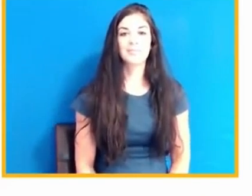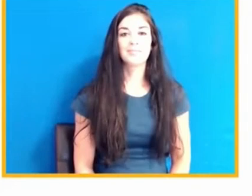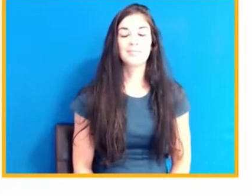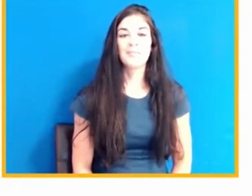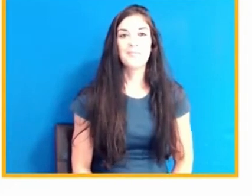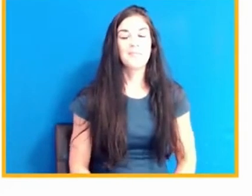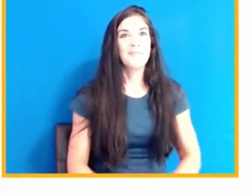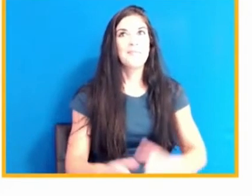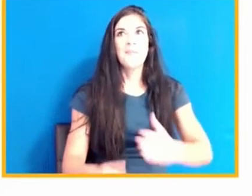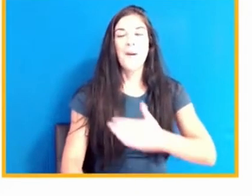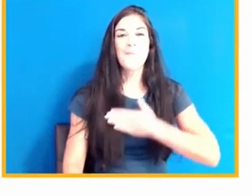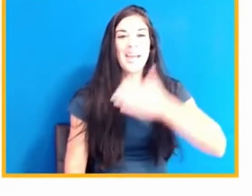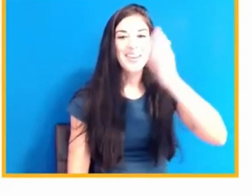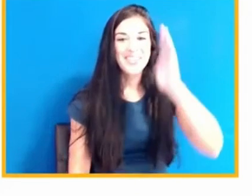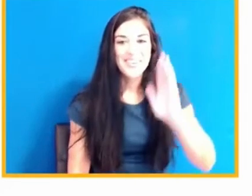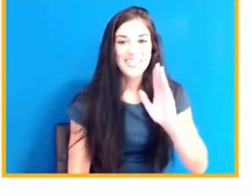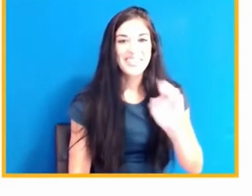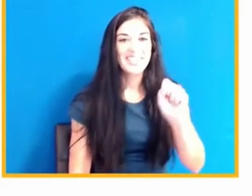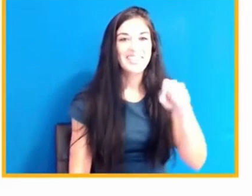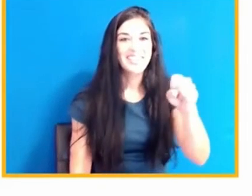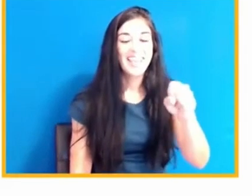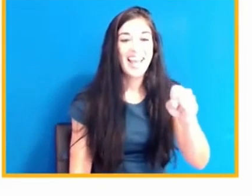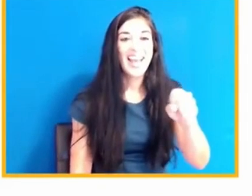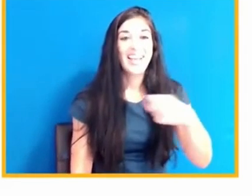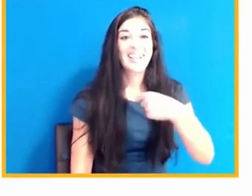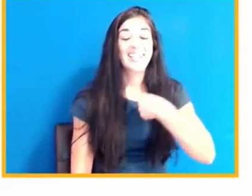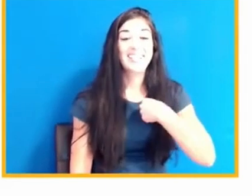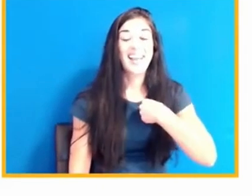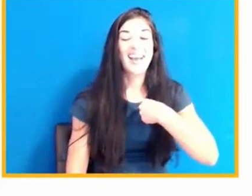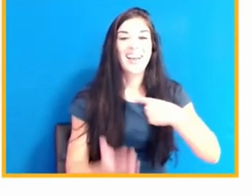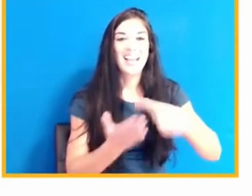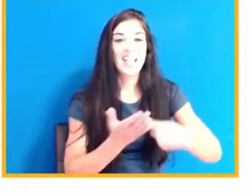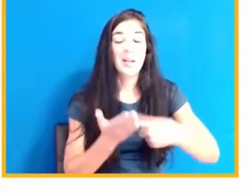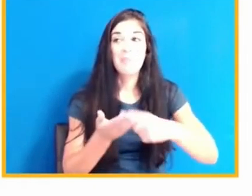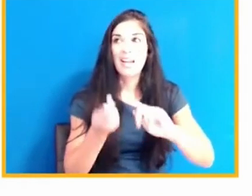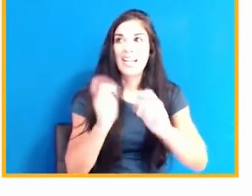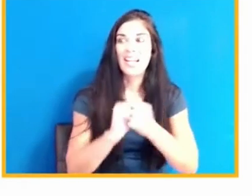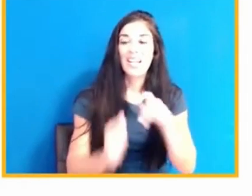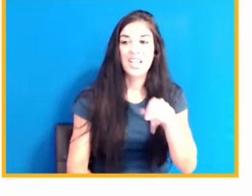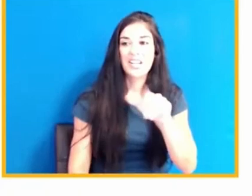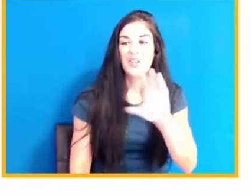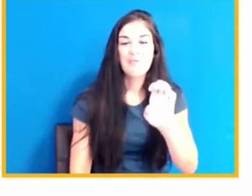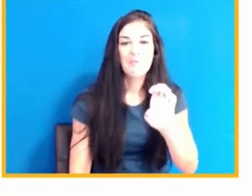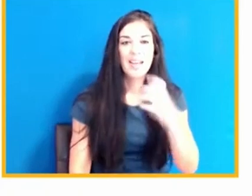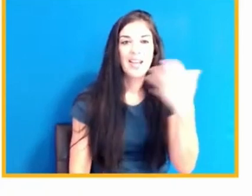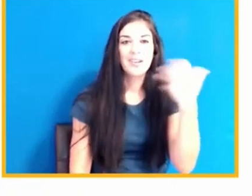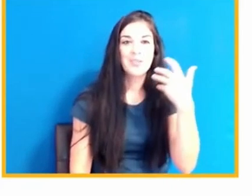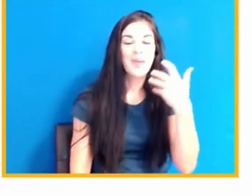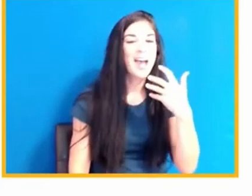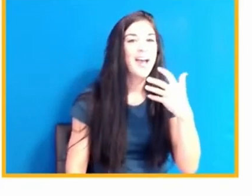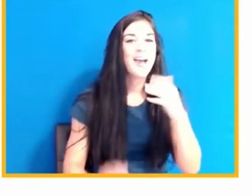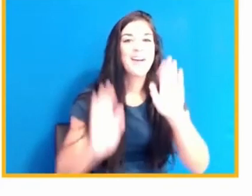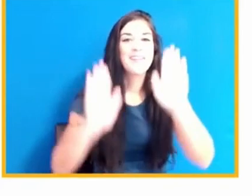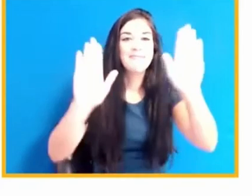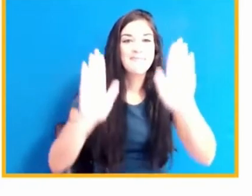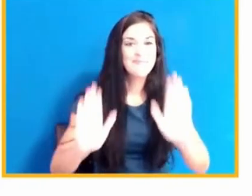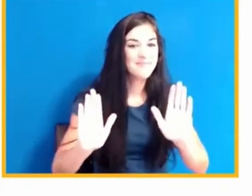[Zeke] Oh my goodness, yeah. I mean when I was talking about a change of pace and attitude I think we've got the perfect duo that provided